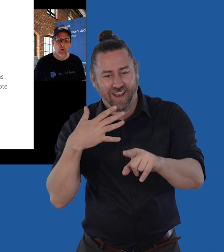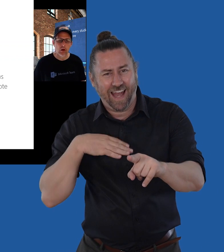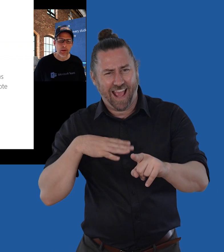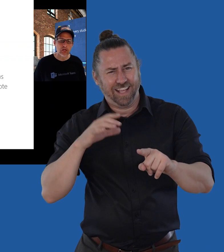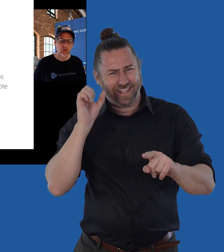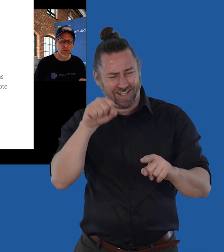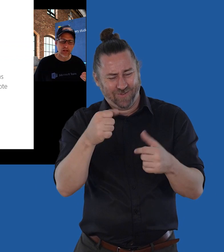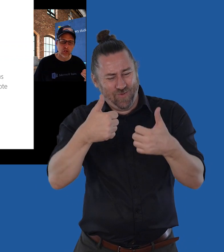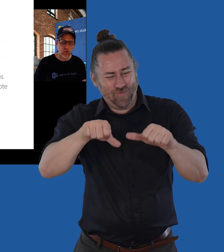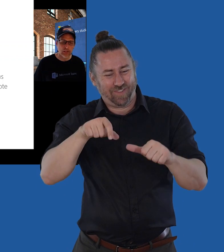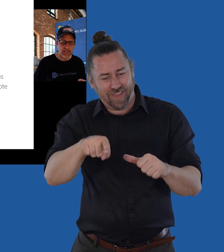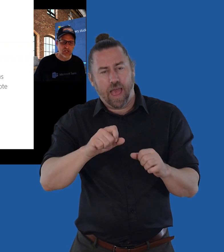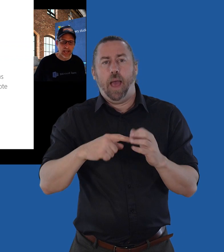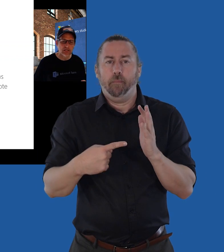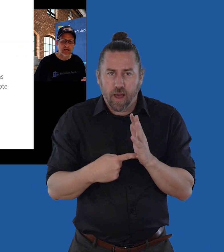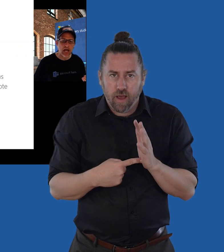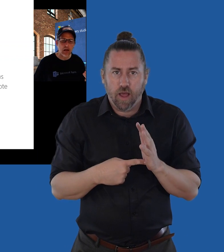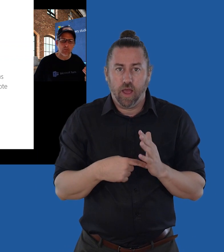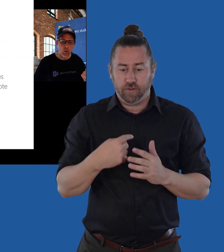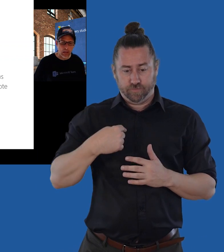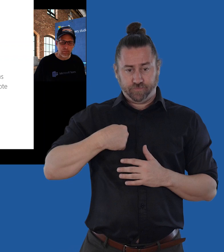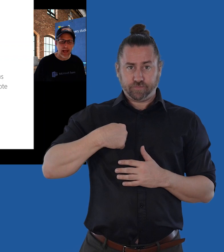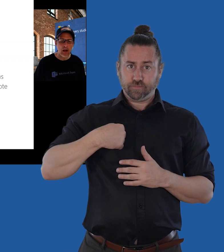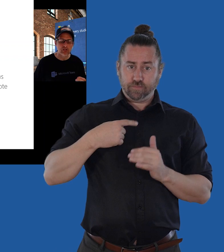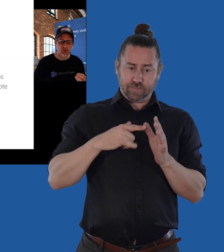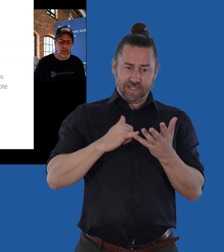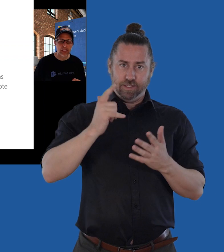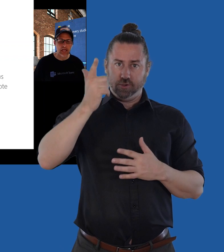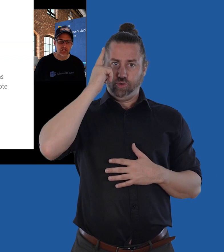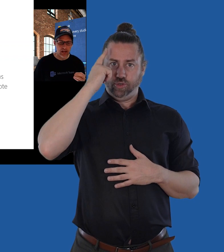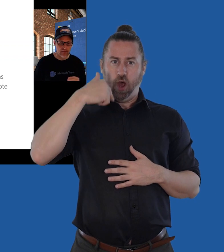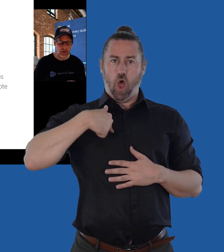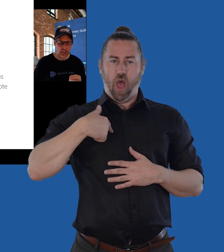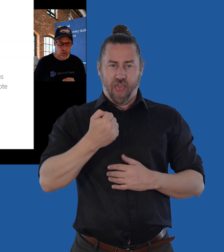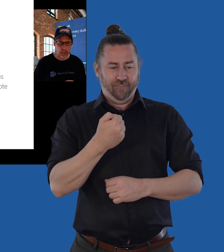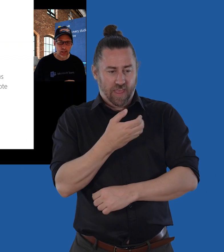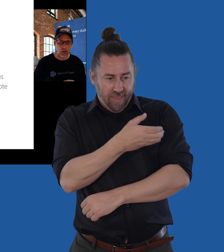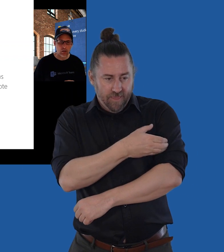But we wanna make sure that you as educators are more empowered to engage every learner, alright.